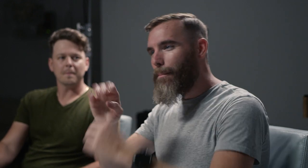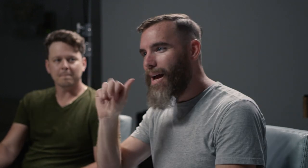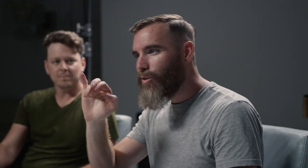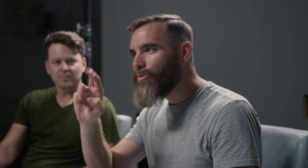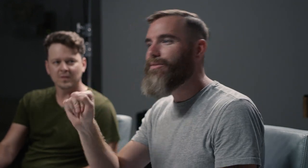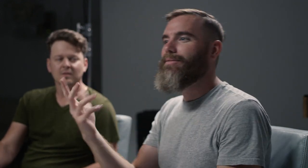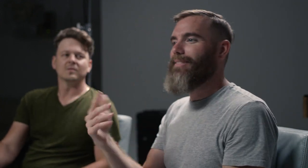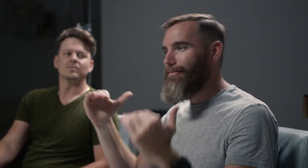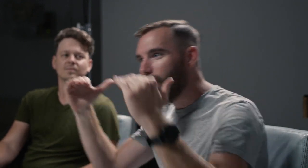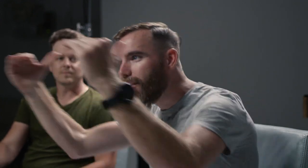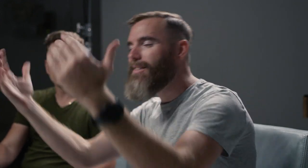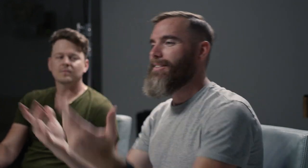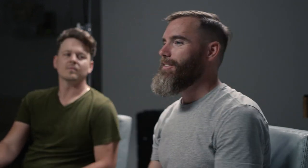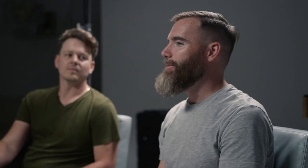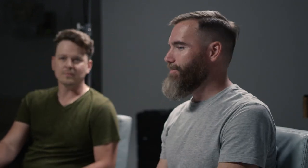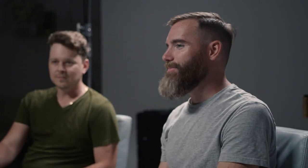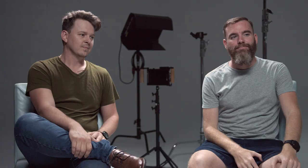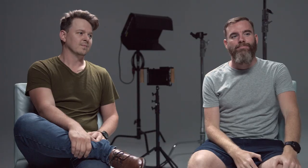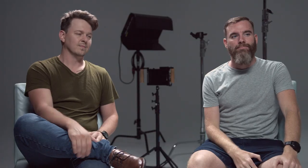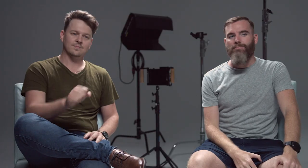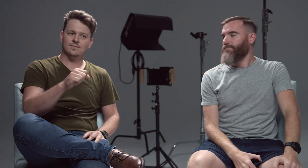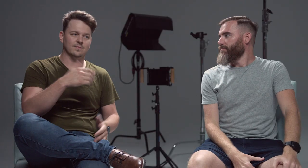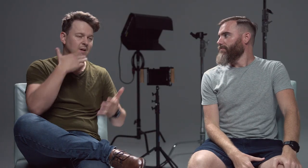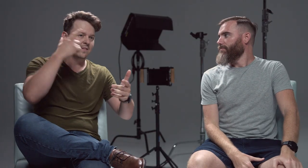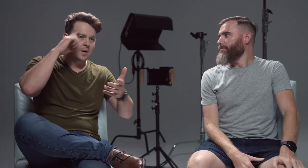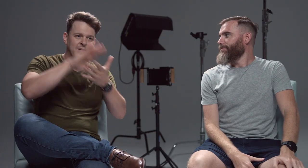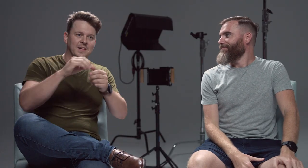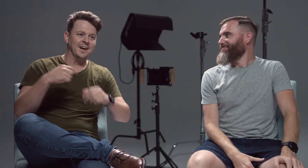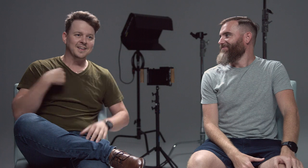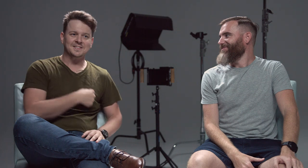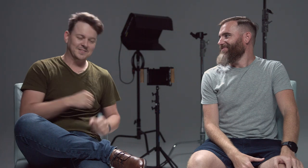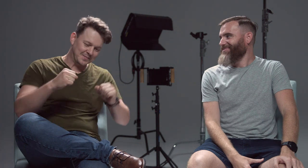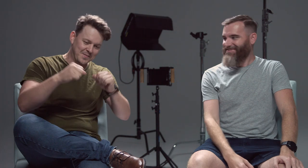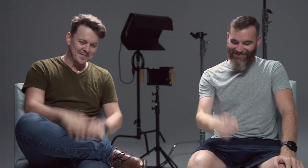to breaking down more barriers, and to continue moving up. Yeah. Thank you for believing in us.